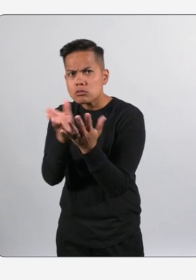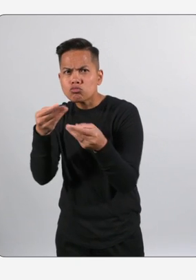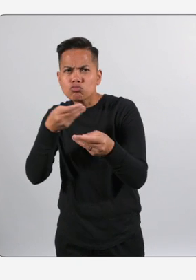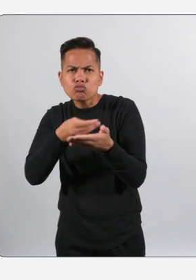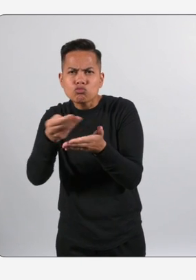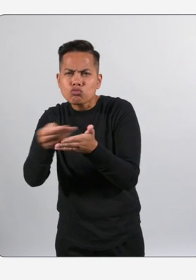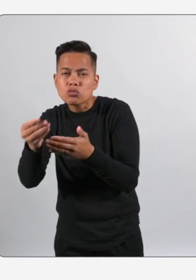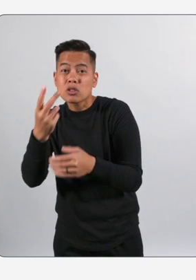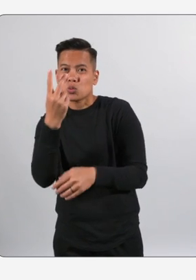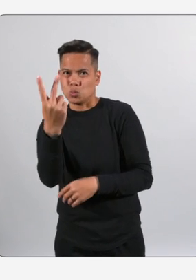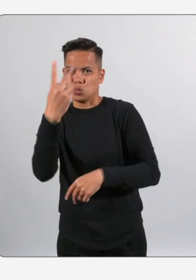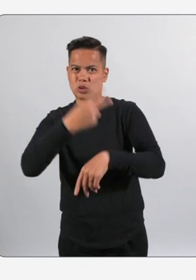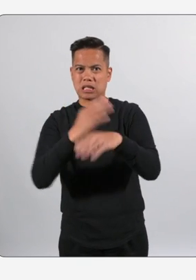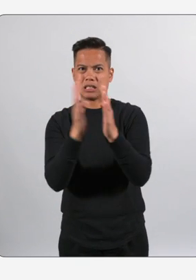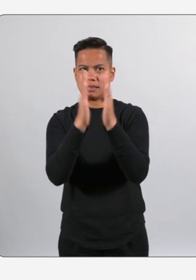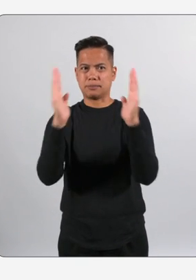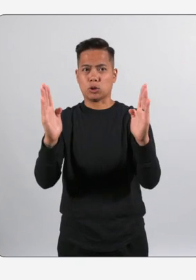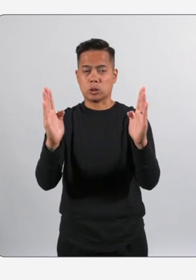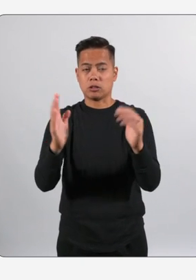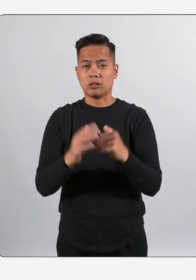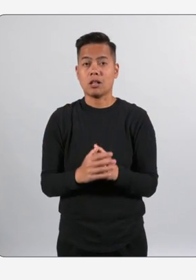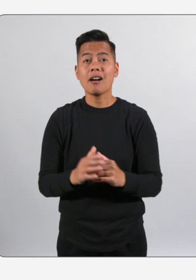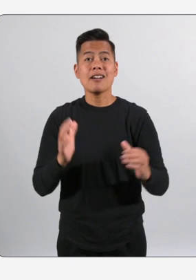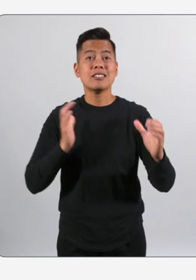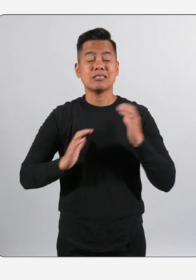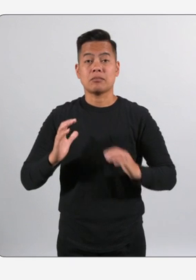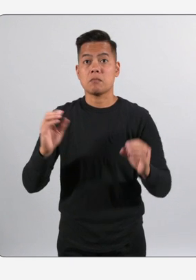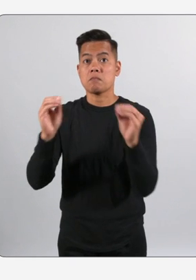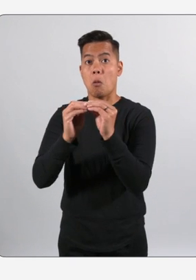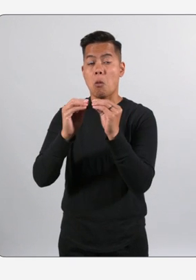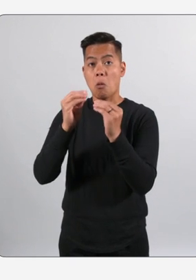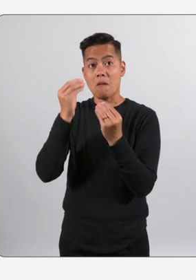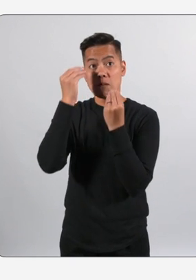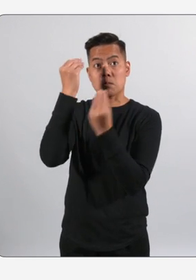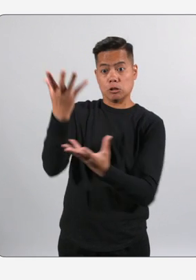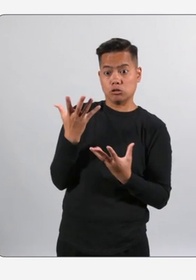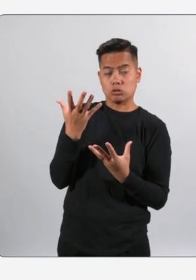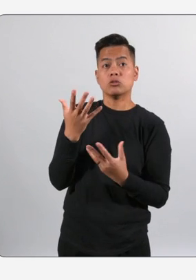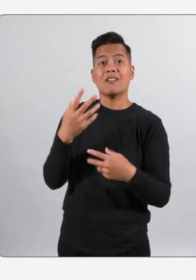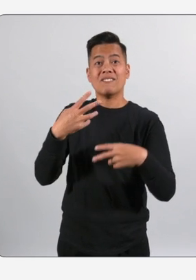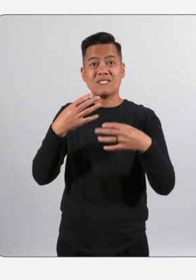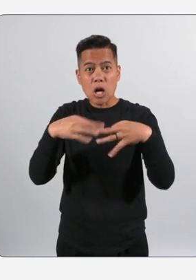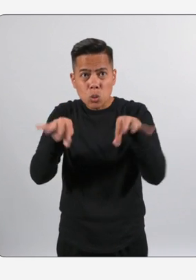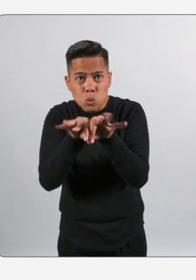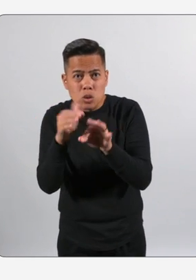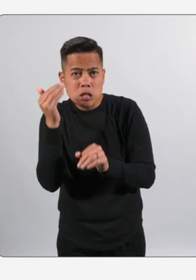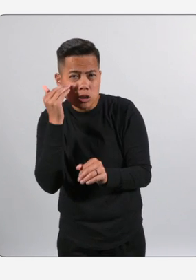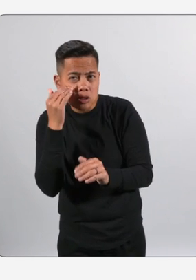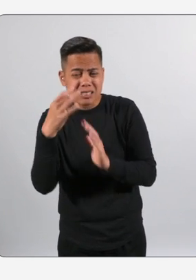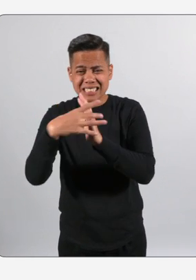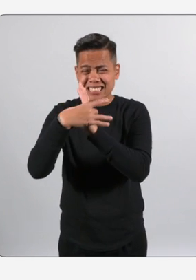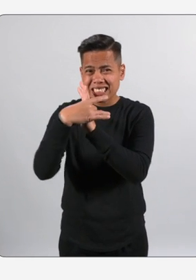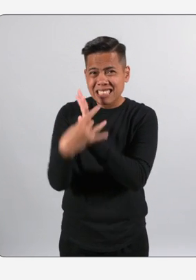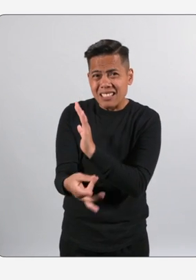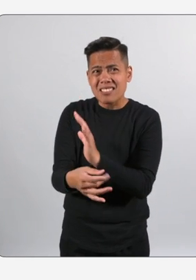Consumers are more important and more value conscious than ever. They're savvy. They move fast, and they have a better